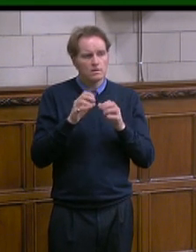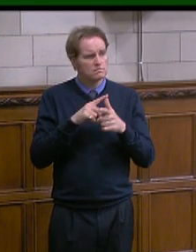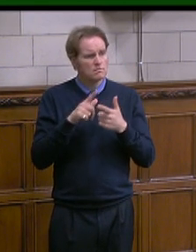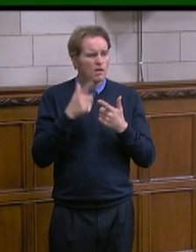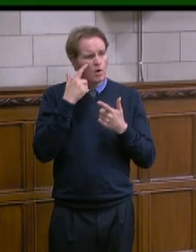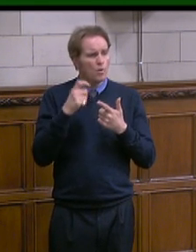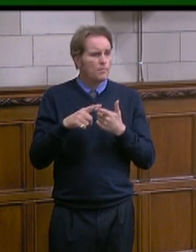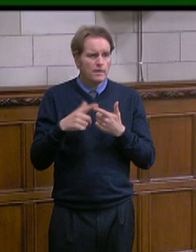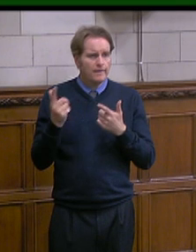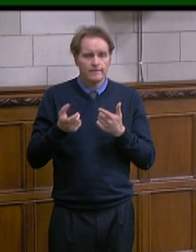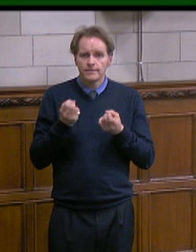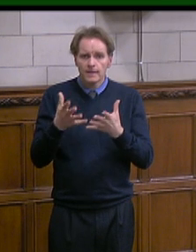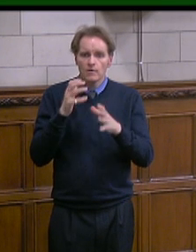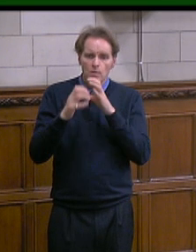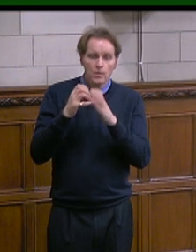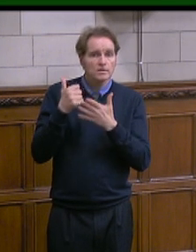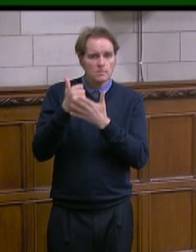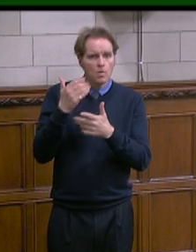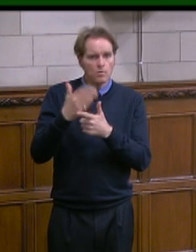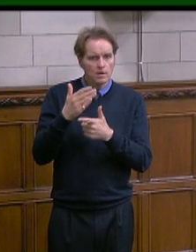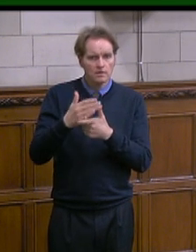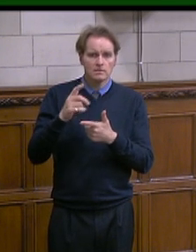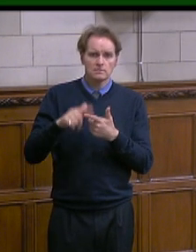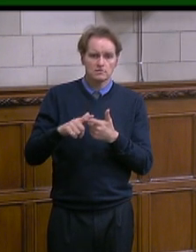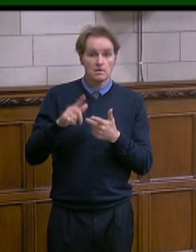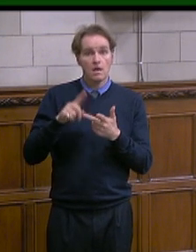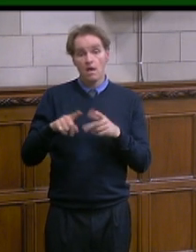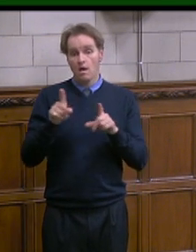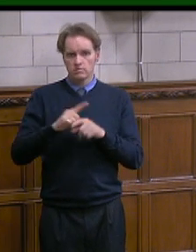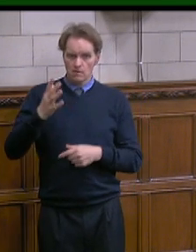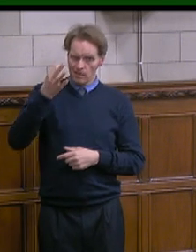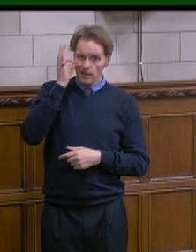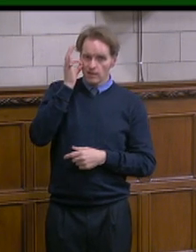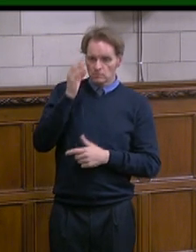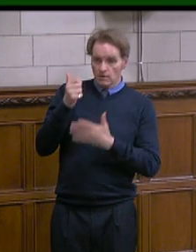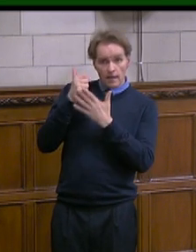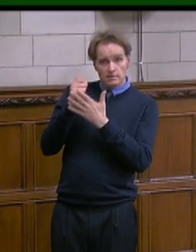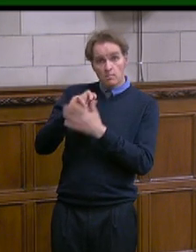In addition, the local authority can support parents and children in developing the knowledge that they need to communicate effectively.